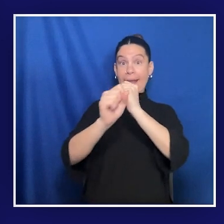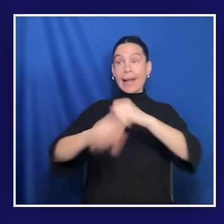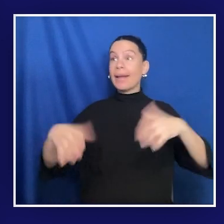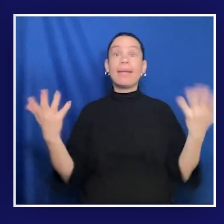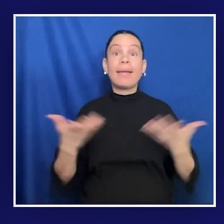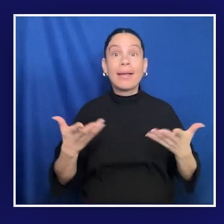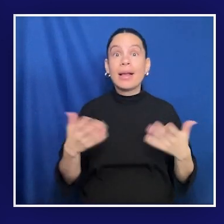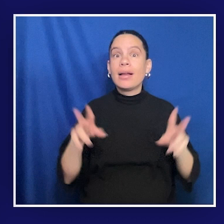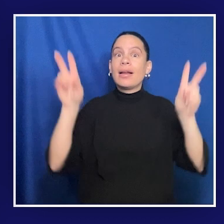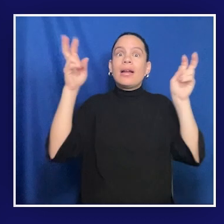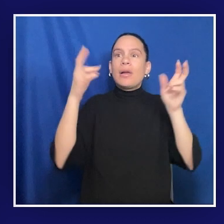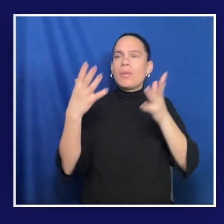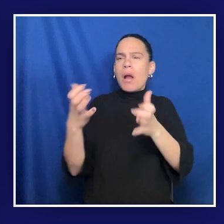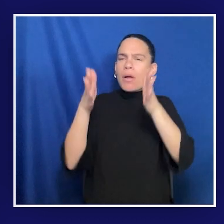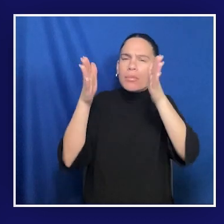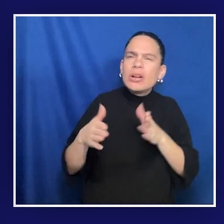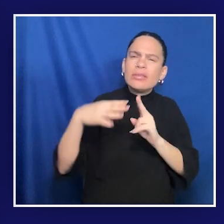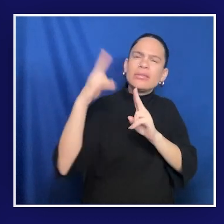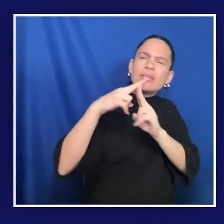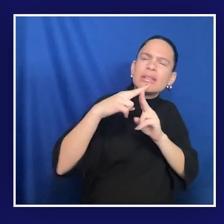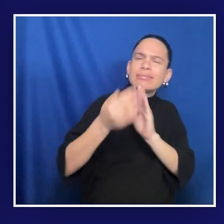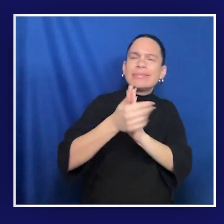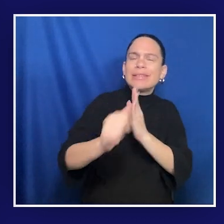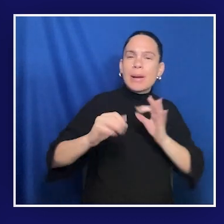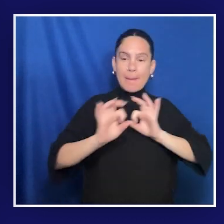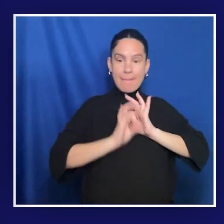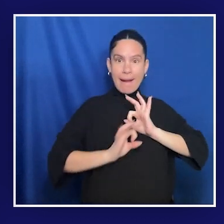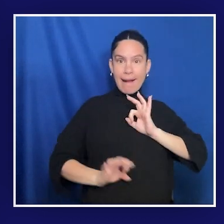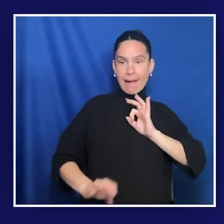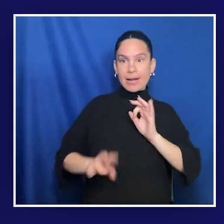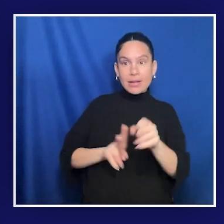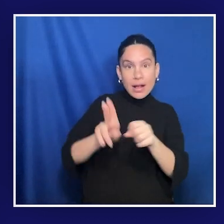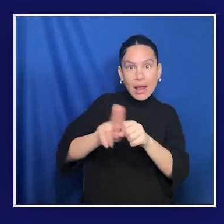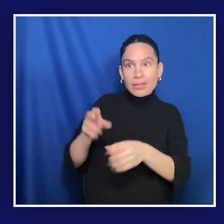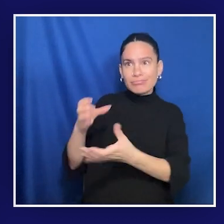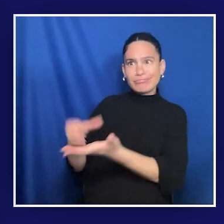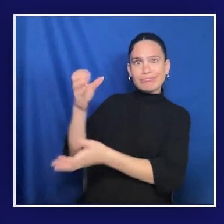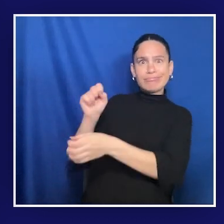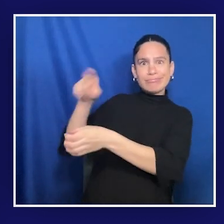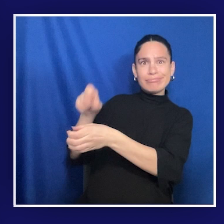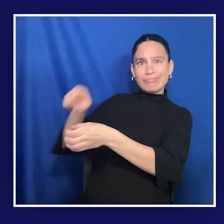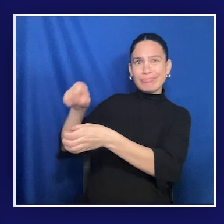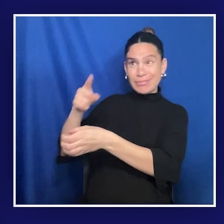in a classified section, "Help wanted! Person who can cut buttons off of shirts and put into jars."